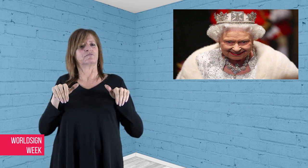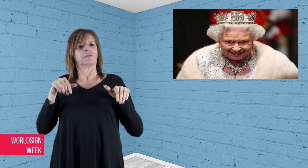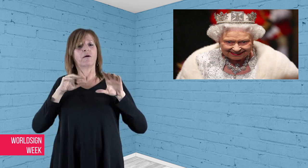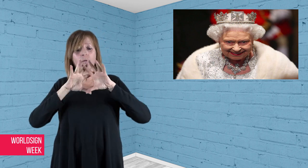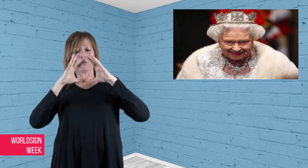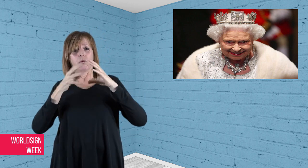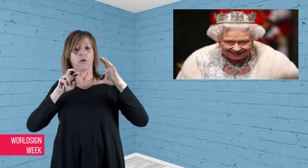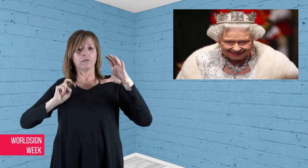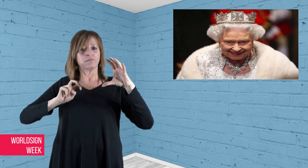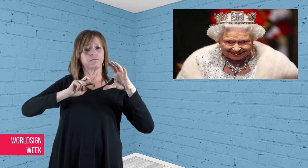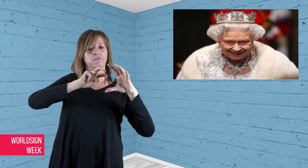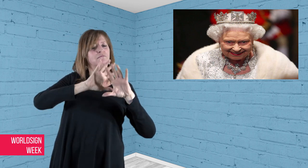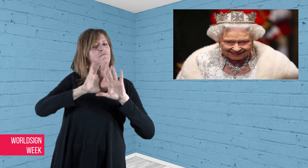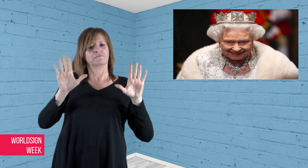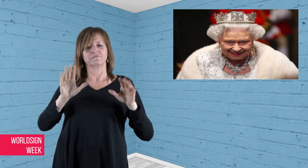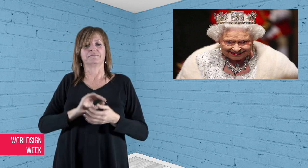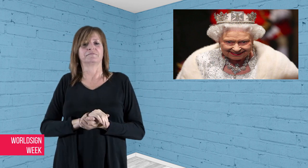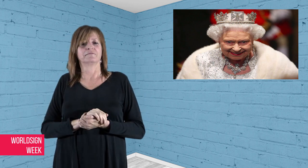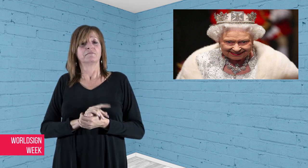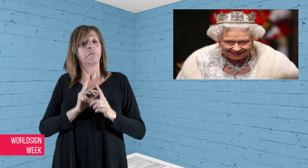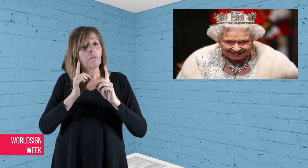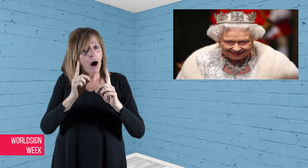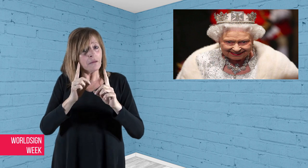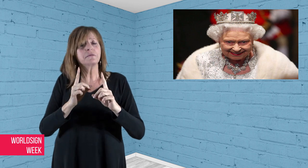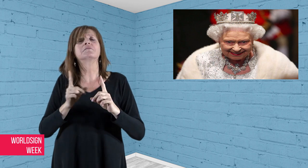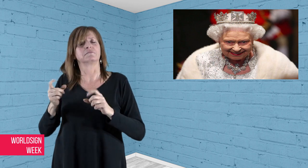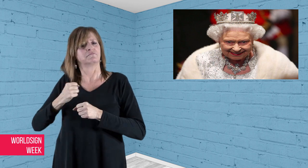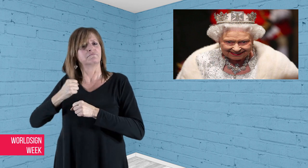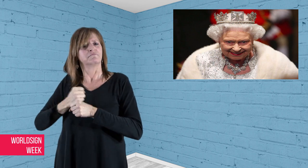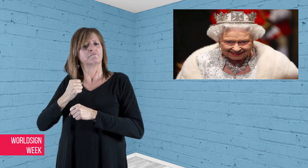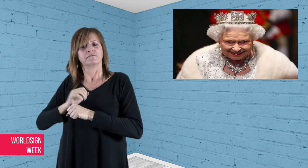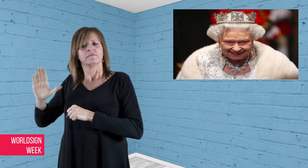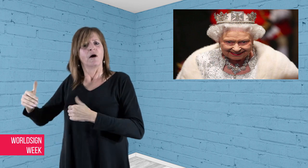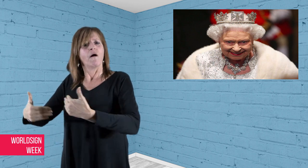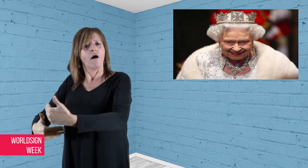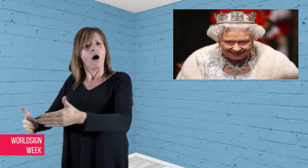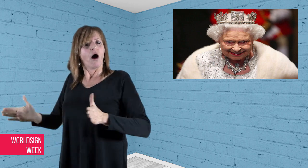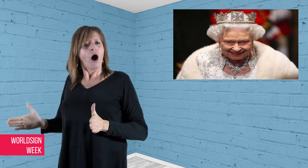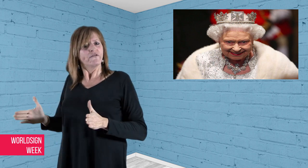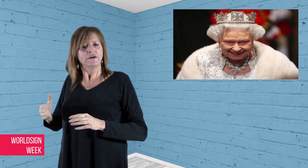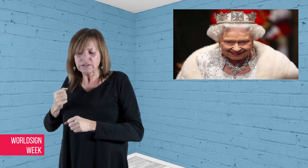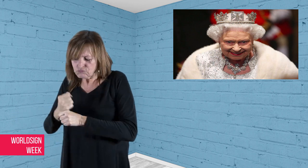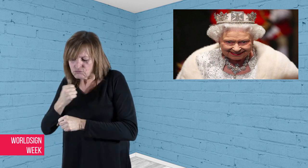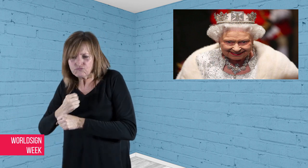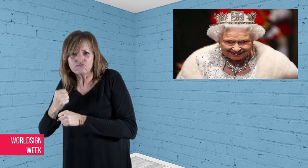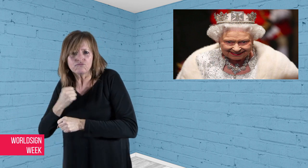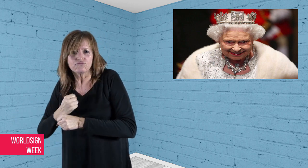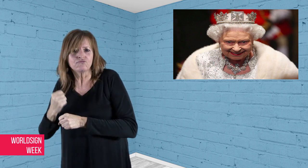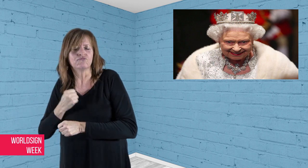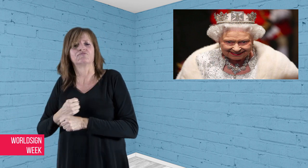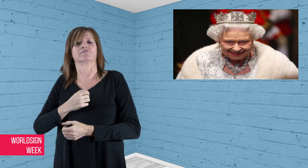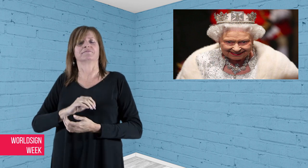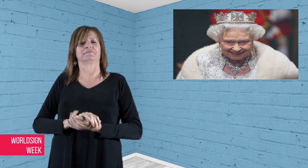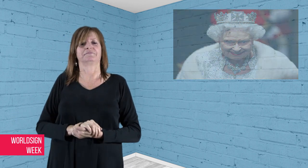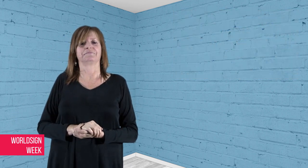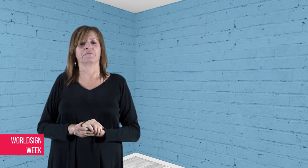performs official duties around in the country.